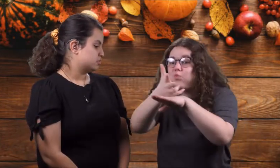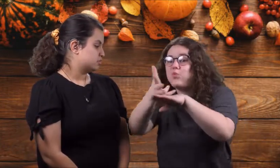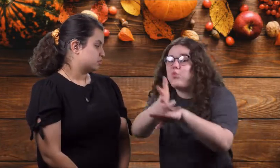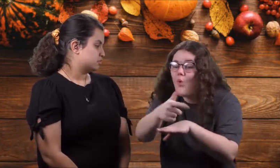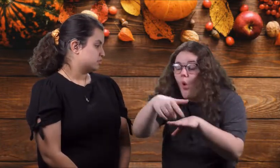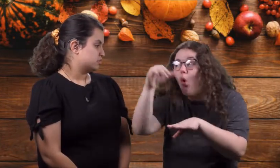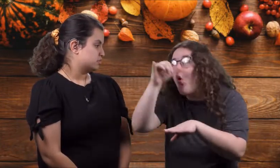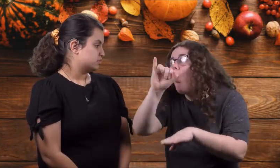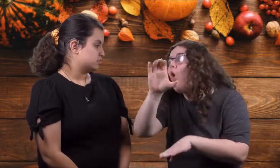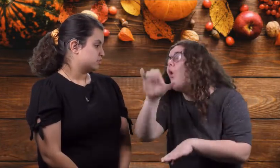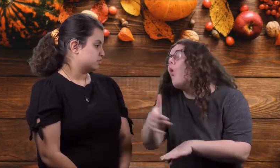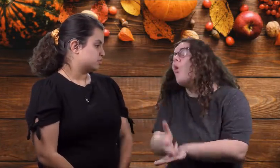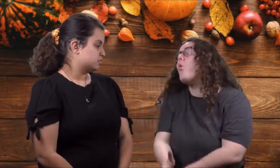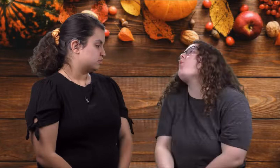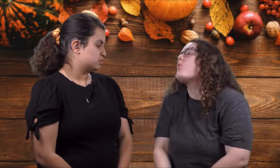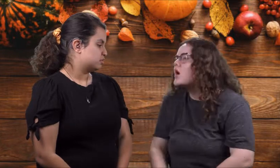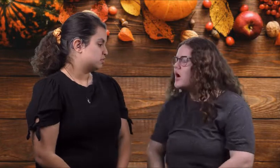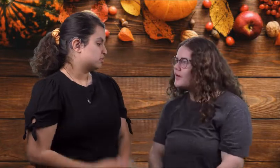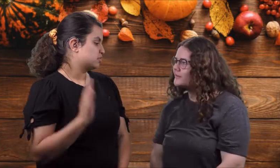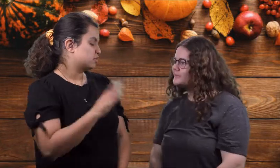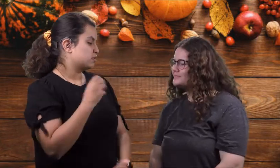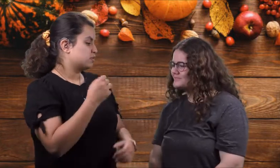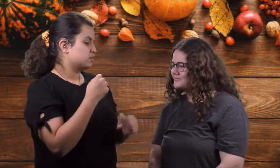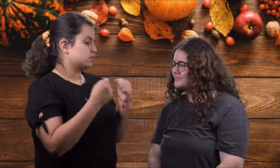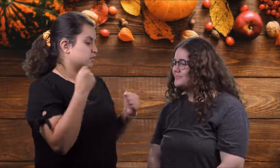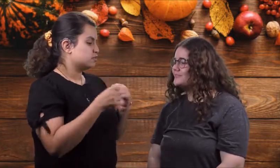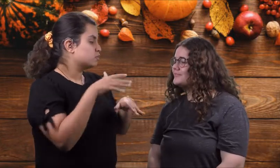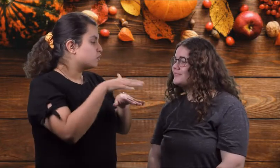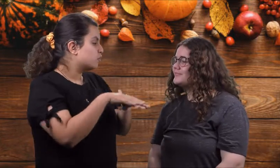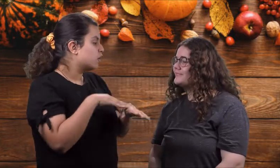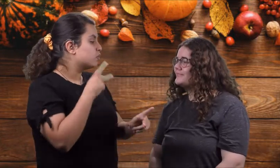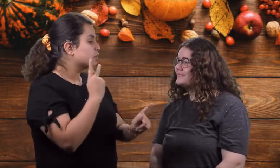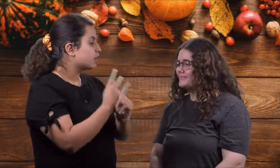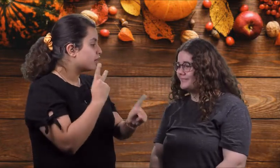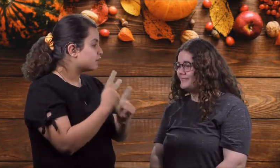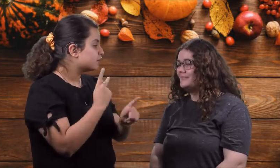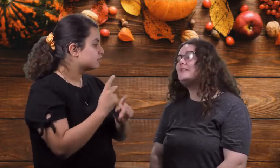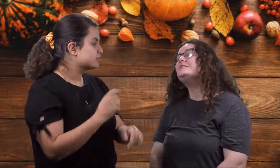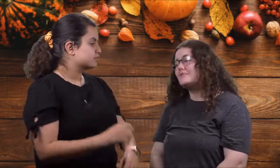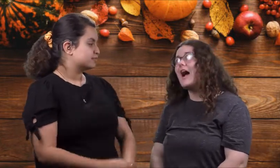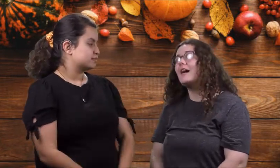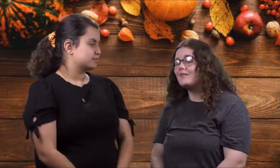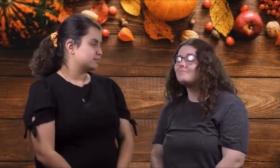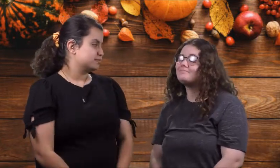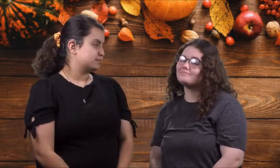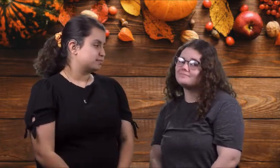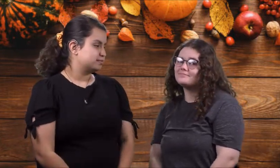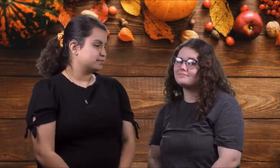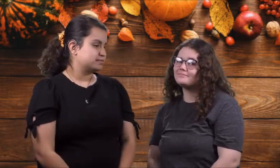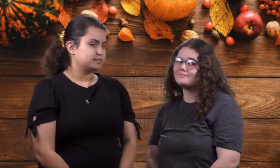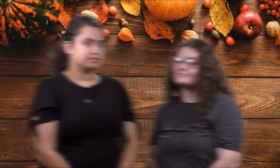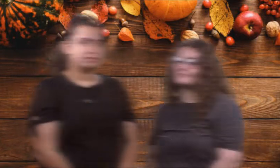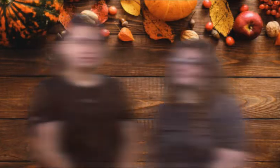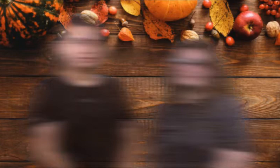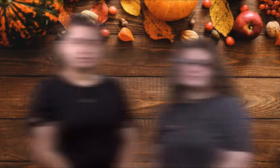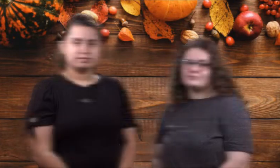But if we drive on it, oh, the ice is so bad, it's slippery. [Interpreter Person 1] Well, that's why you need to drive slow and be careful.